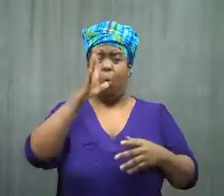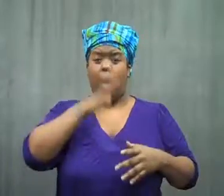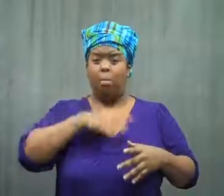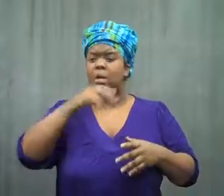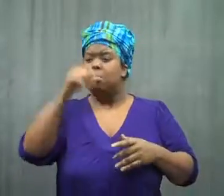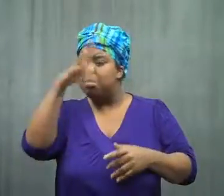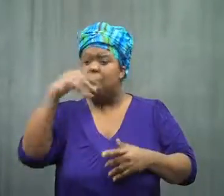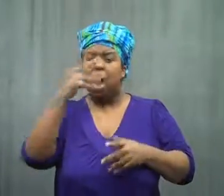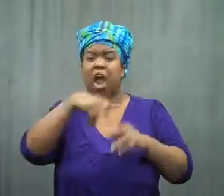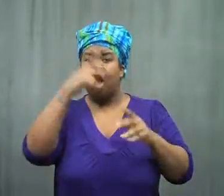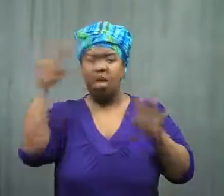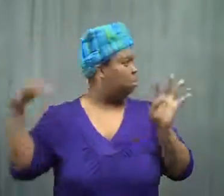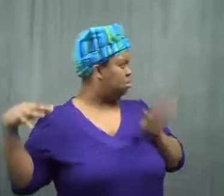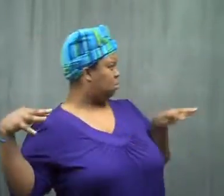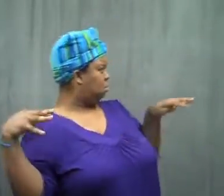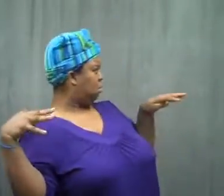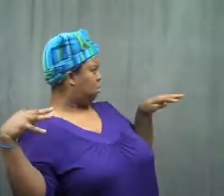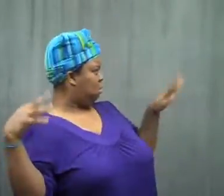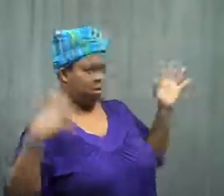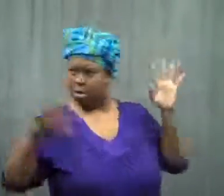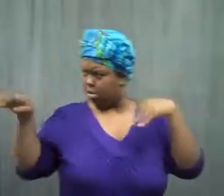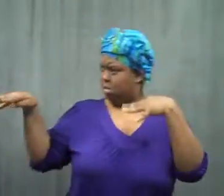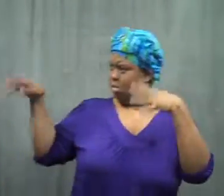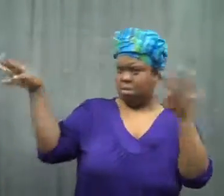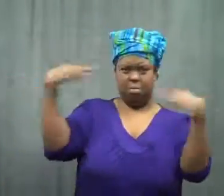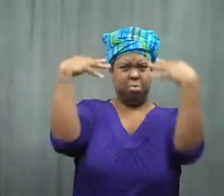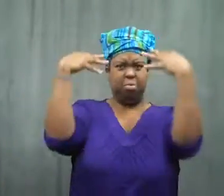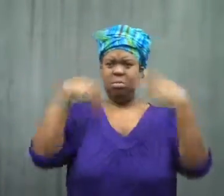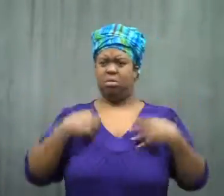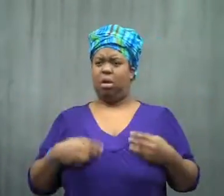The other patrons in the restaurant turned to look at me.